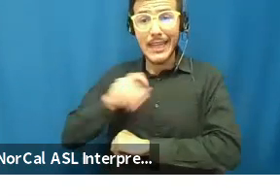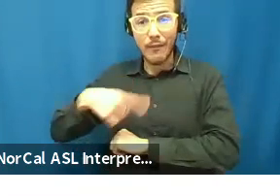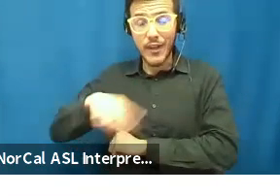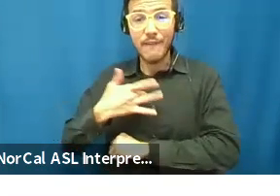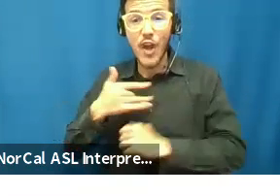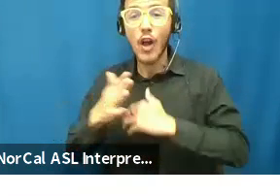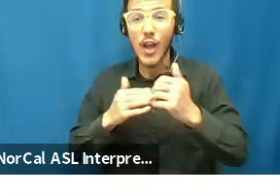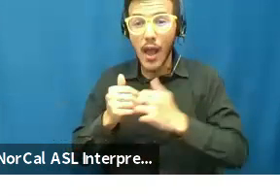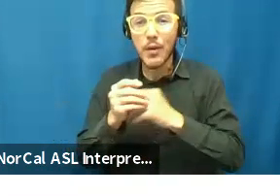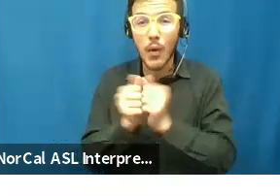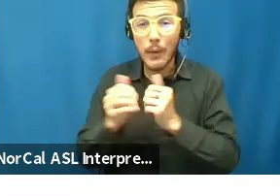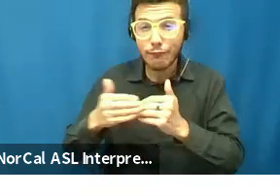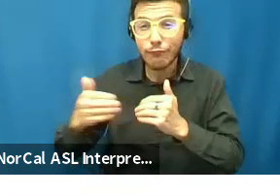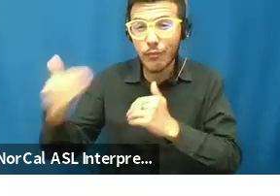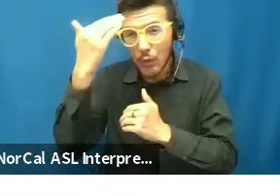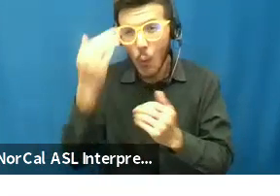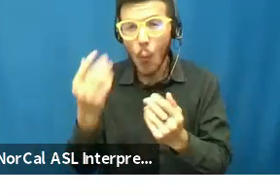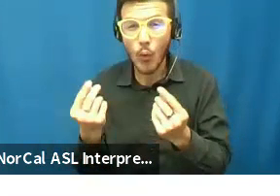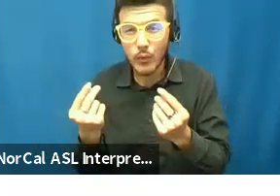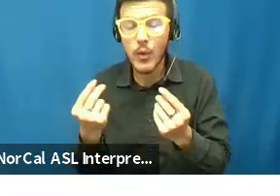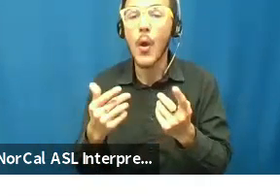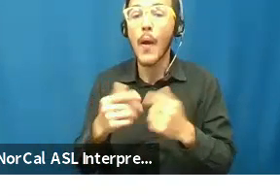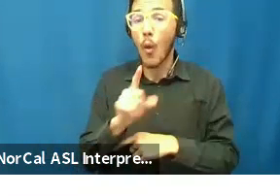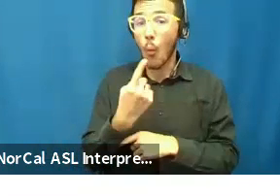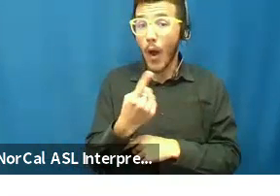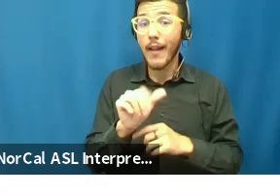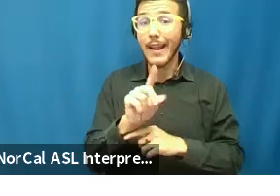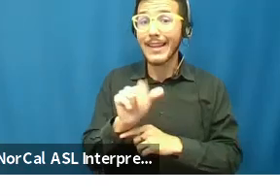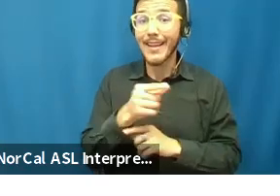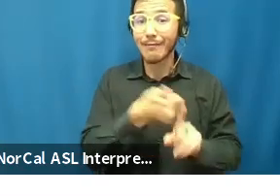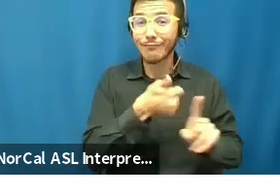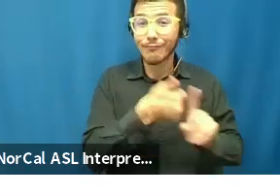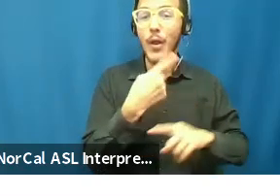As one ADA coordinator described, normally we don't allow animals in our building, but,